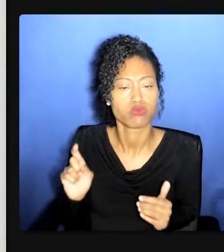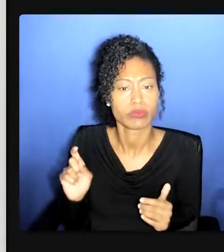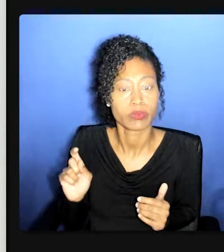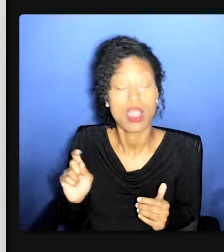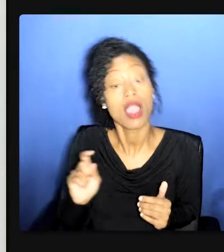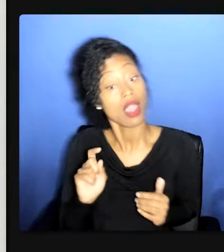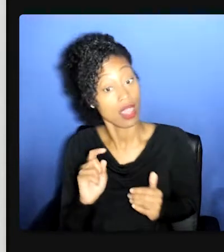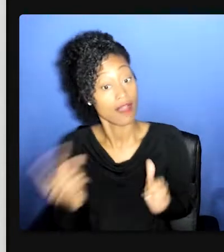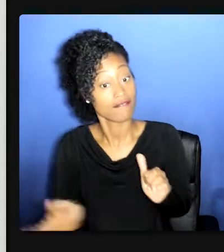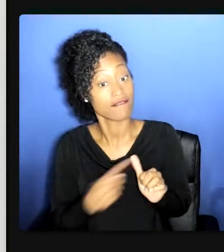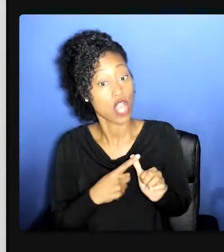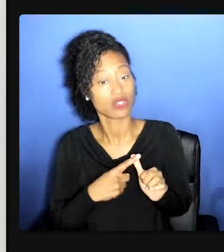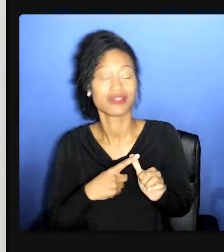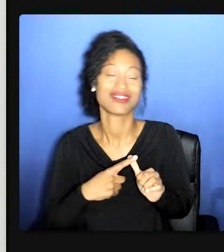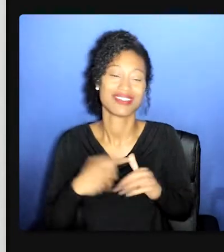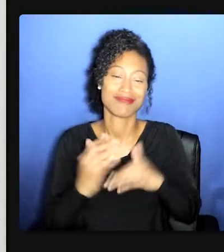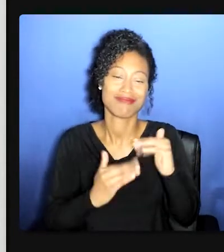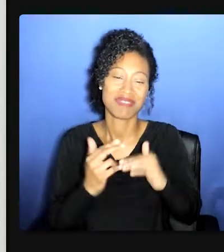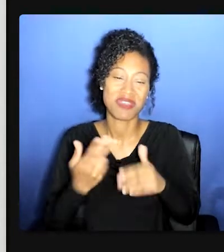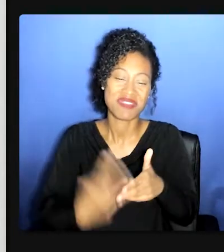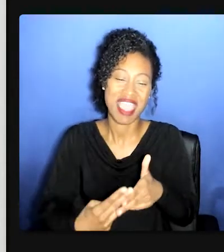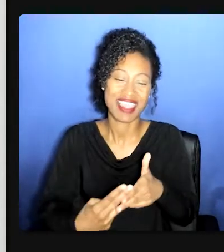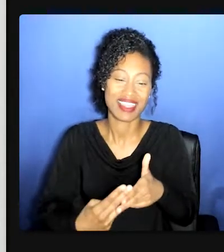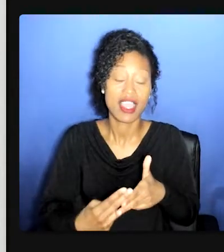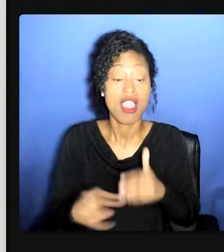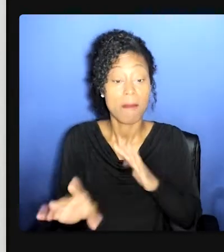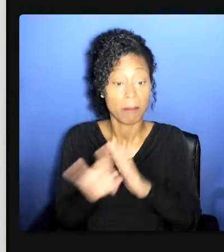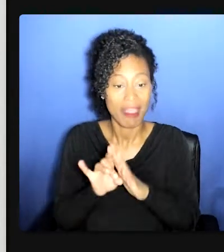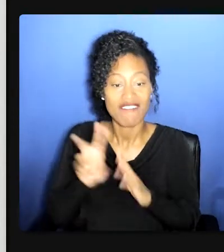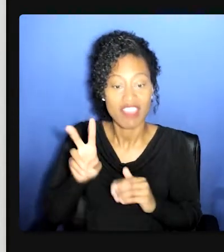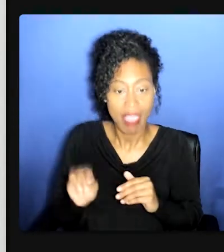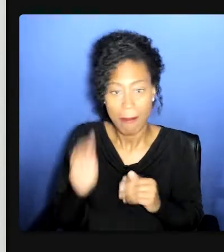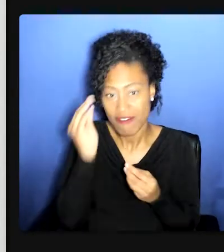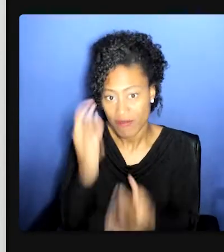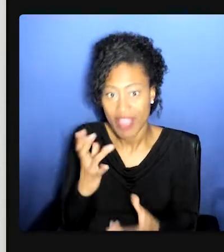[Emma] First we need a build name, then we choose VM information